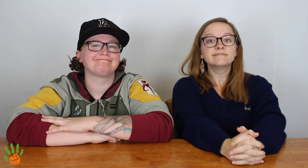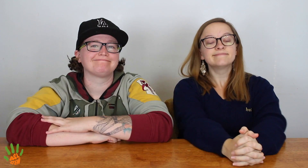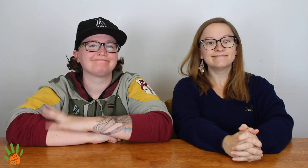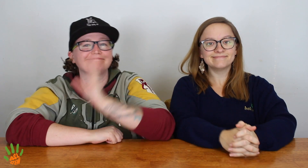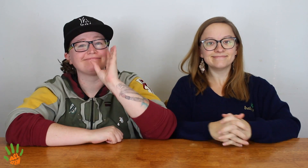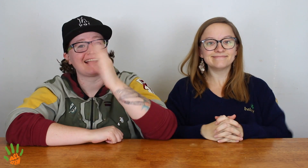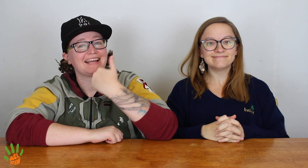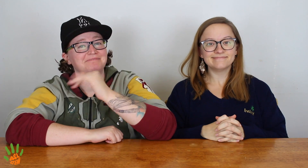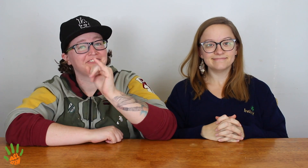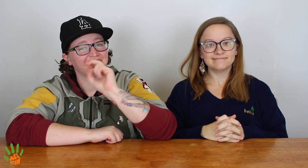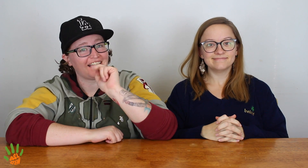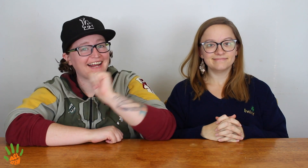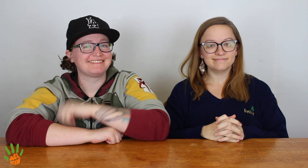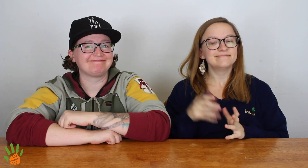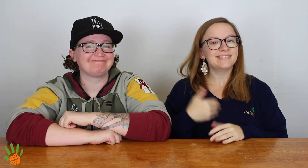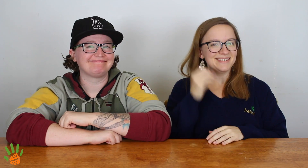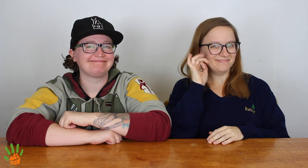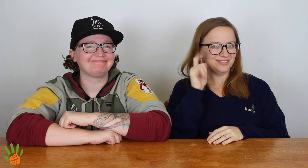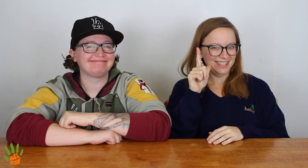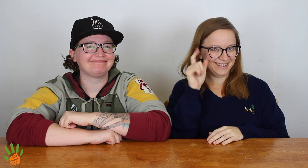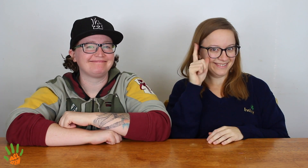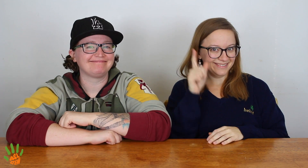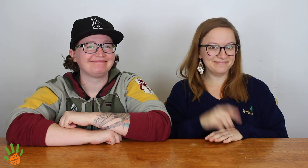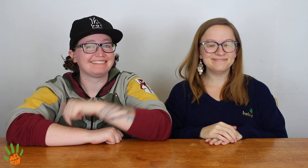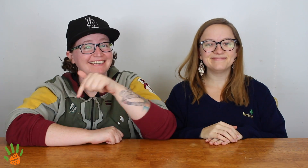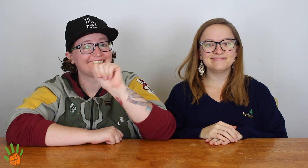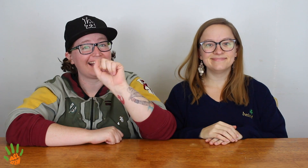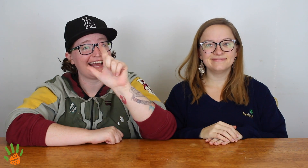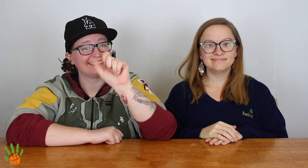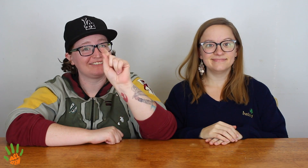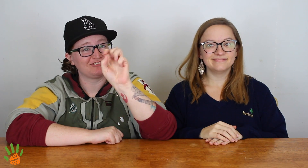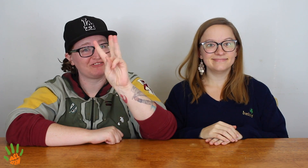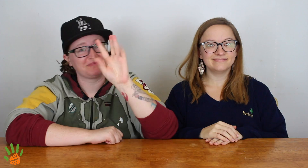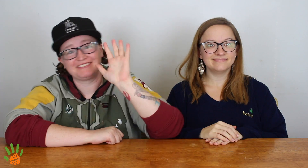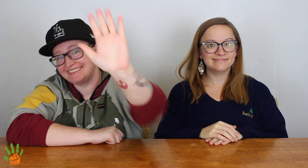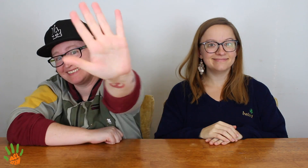[JE] Hello, I'm Jenna... [JI] ...and I'm Jill. [JE] This is ASL Stew!